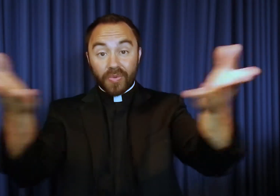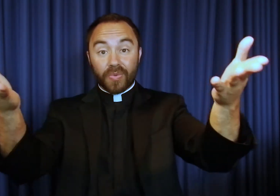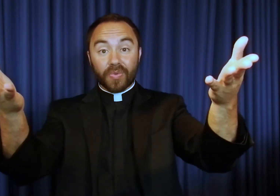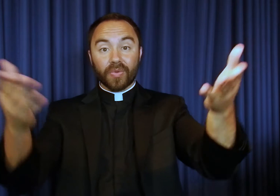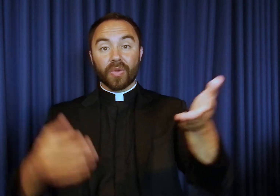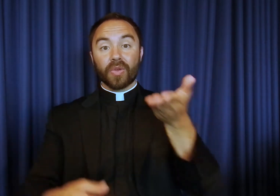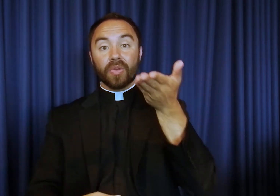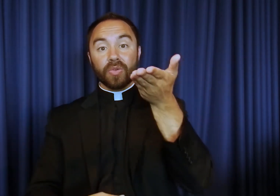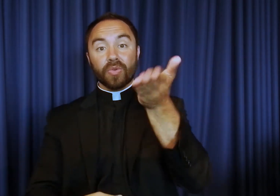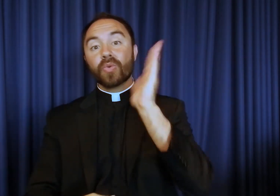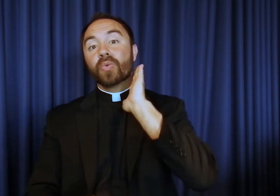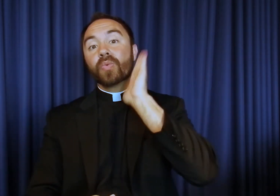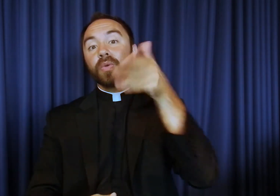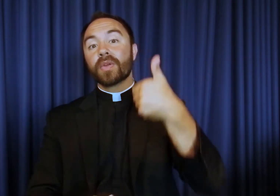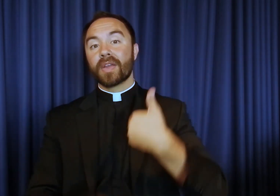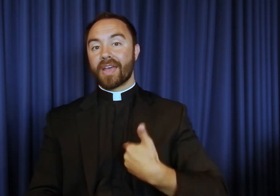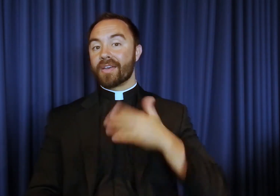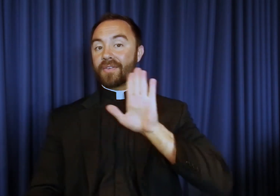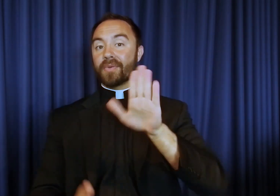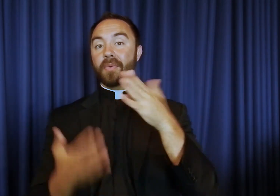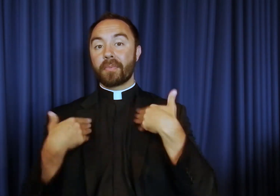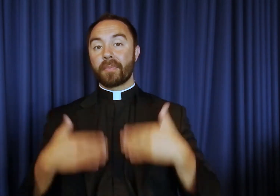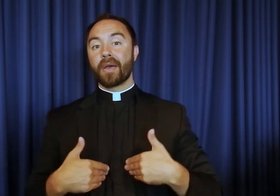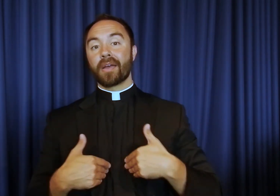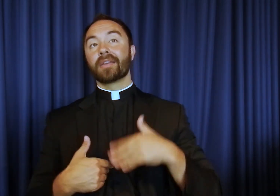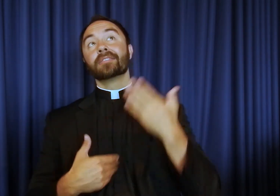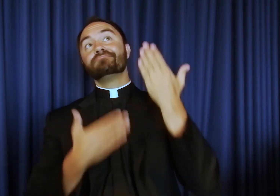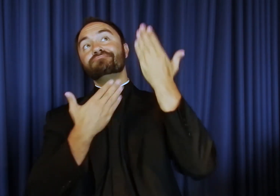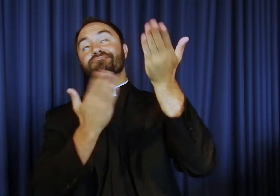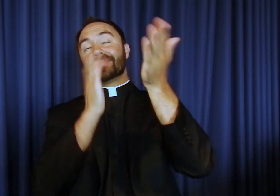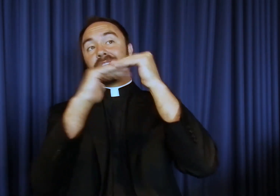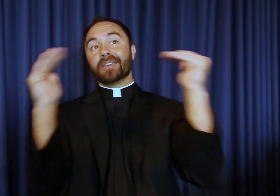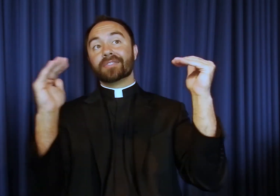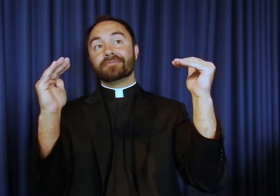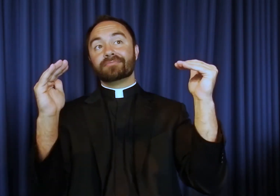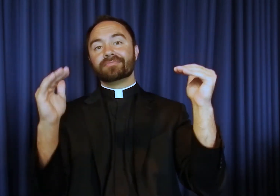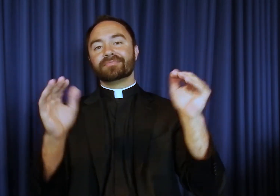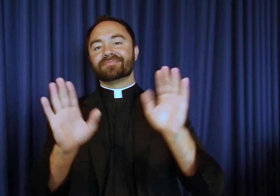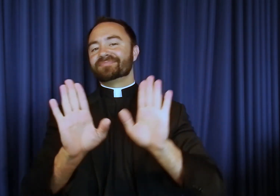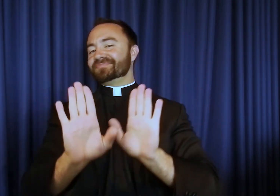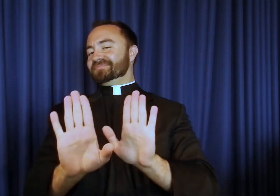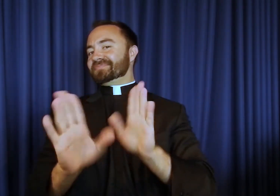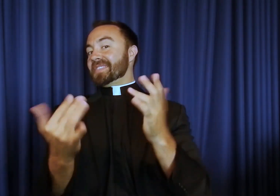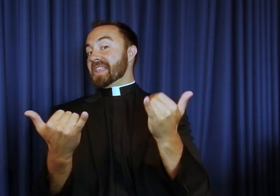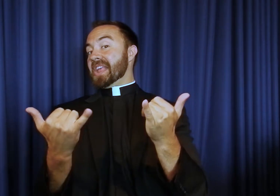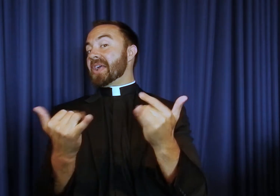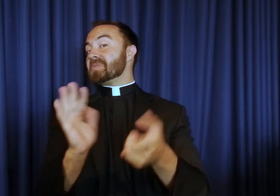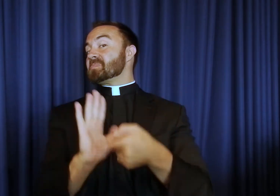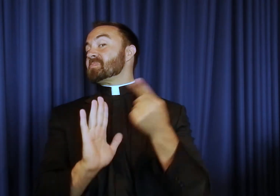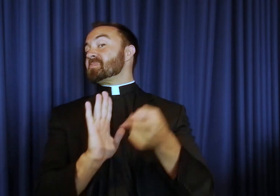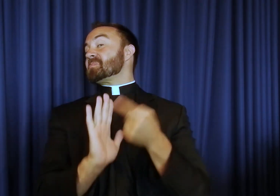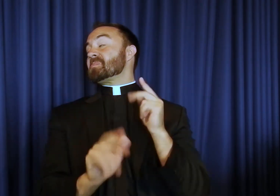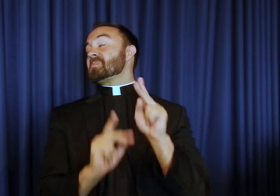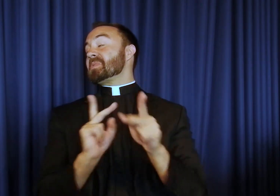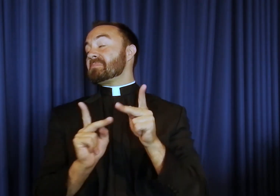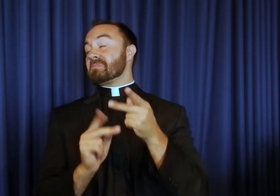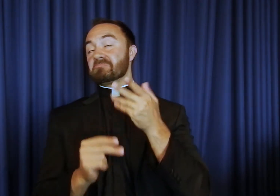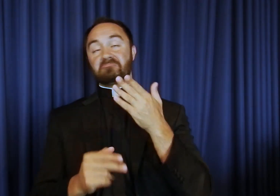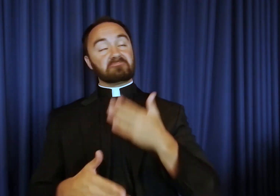that's what we wait for. Now the good news is that we will get our body again!